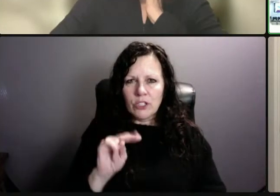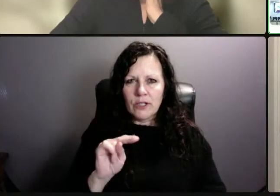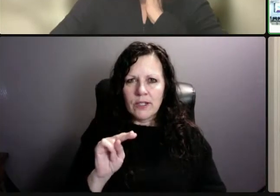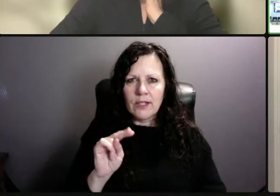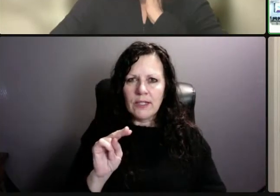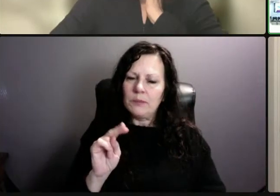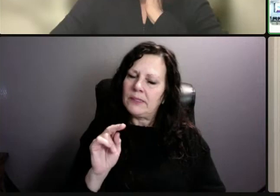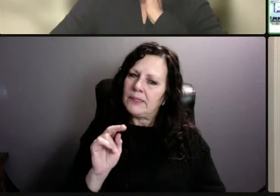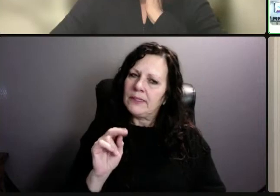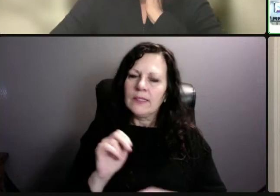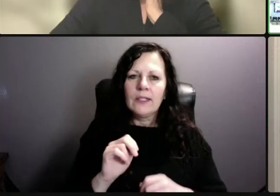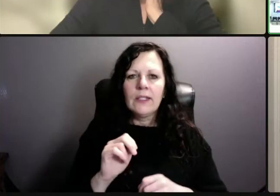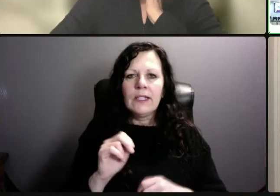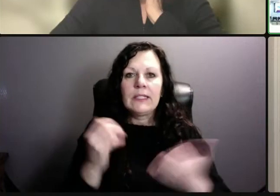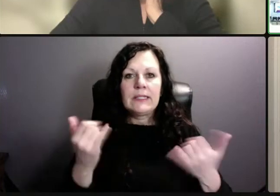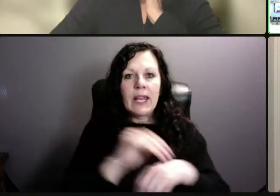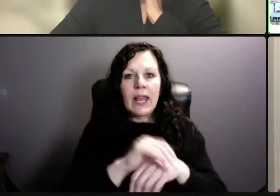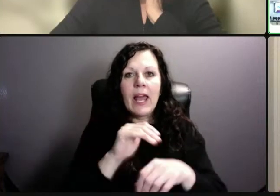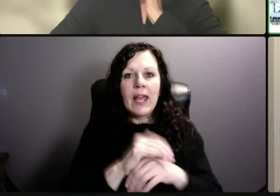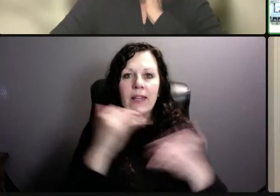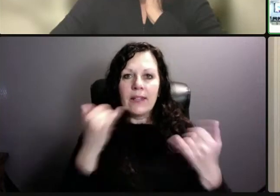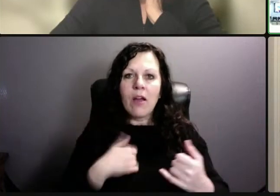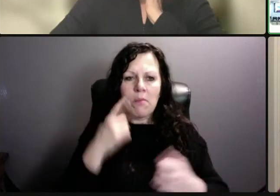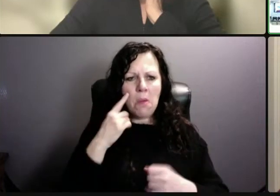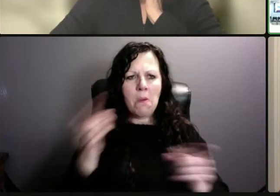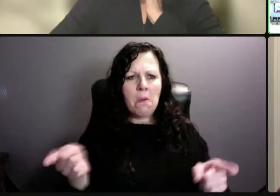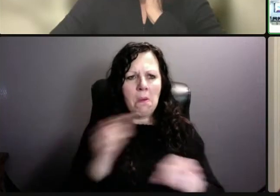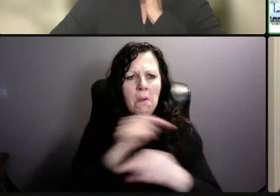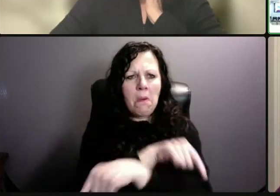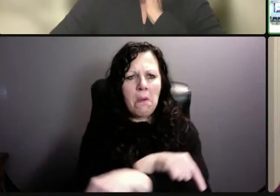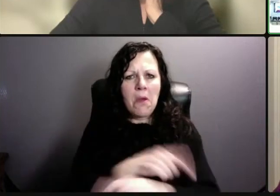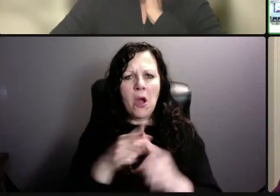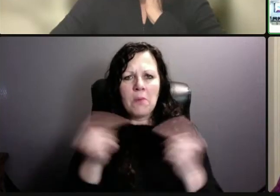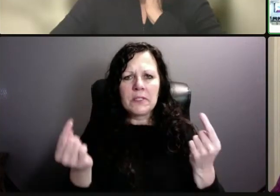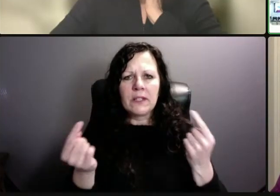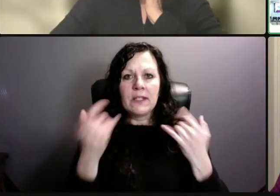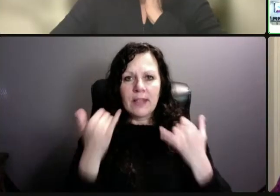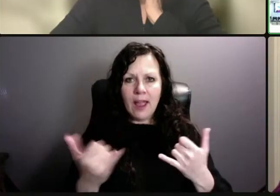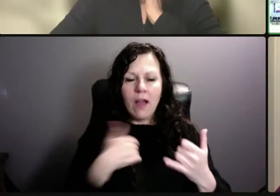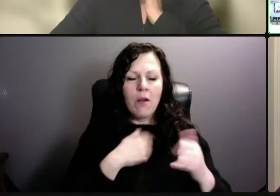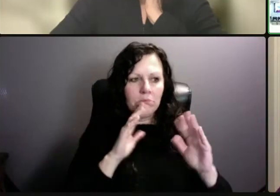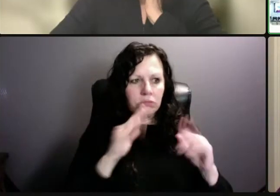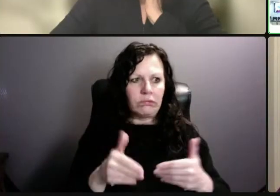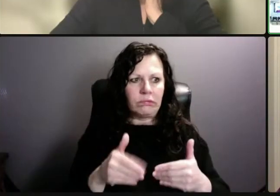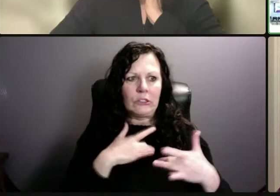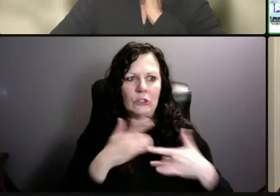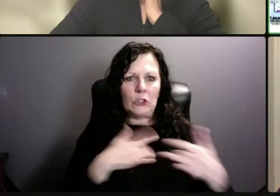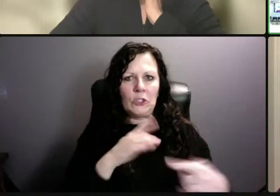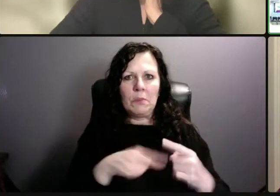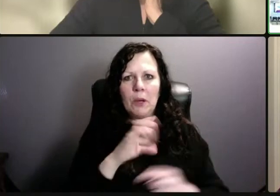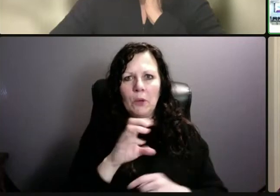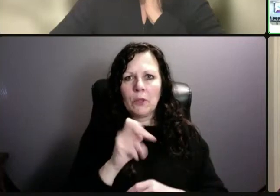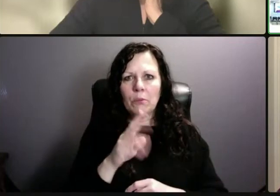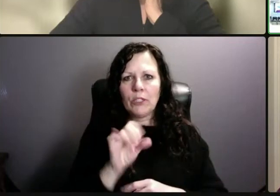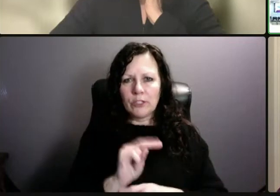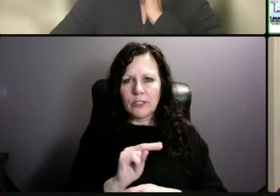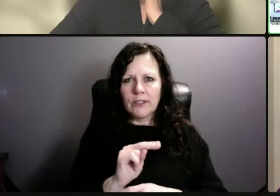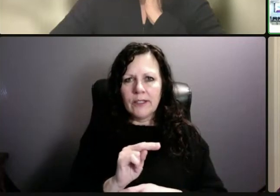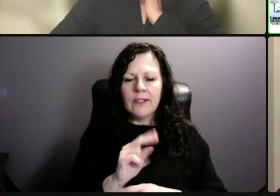ALTHOUGH I HAD CONCERNS ABOUT